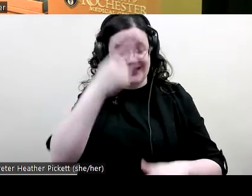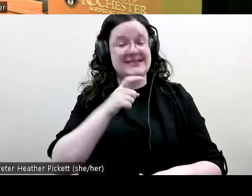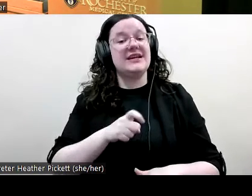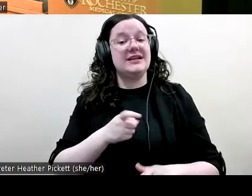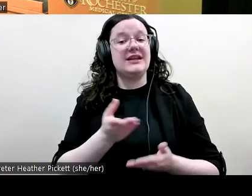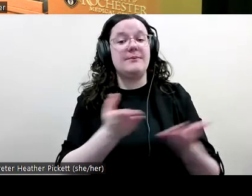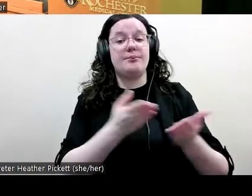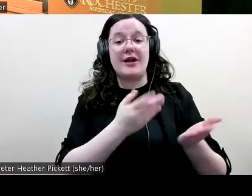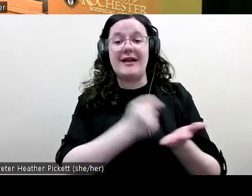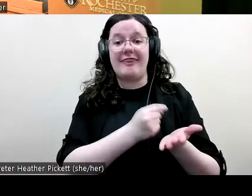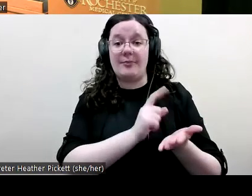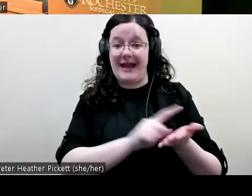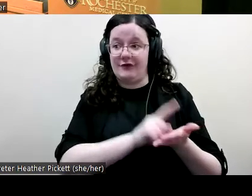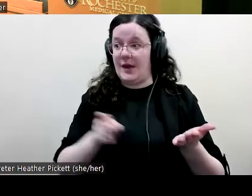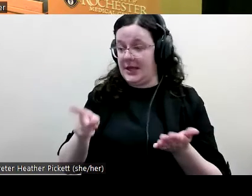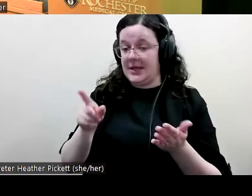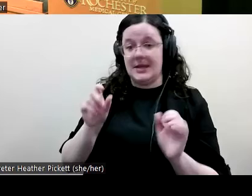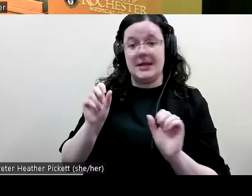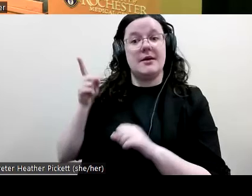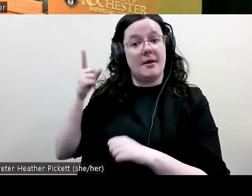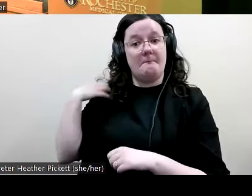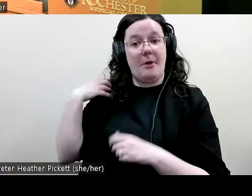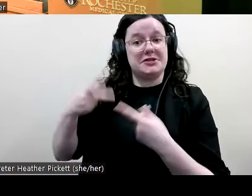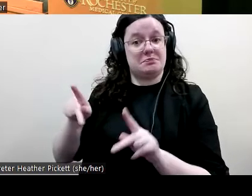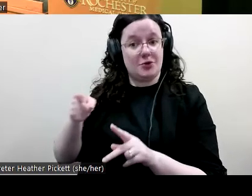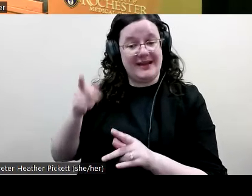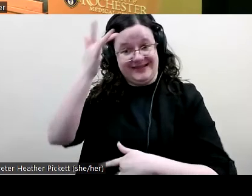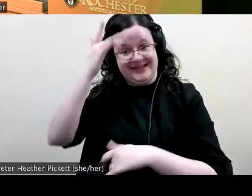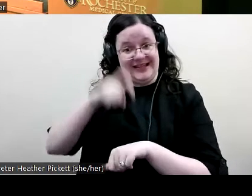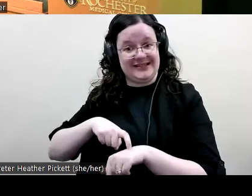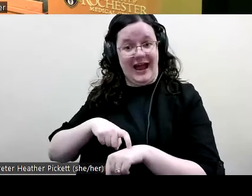week to take your kid to therapy and that's why we know that when we look at the treatment completion